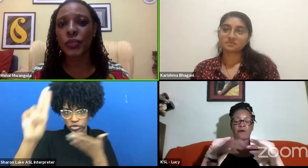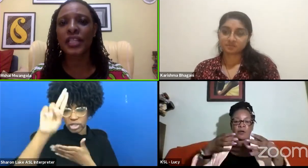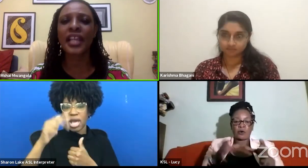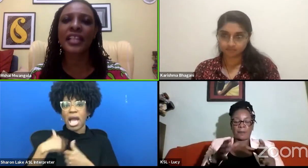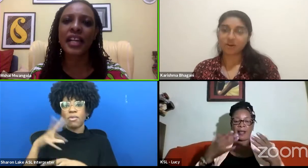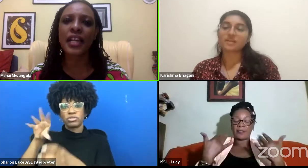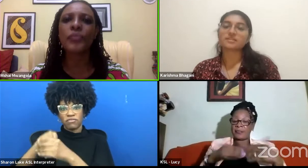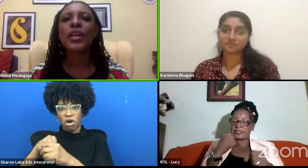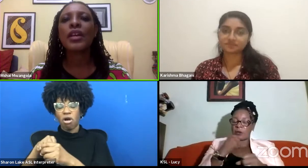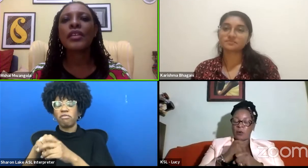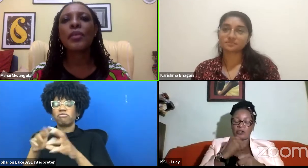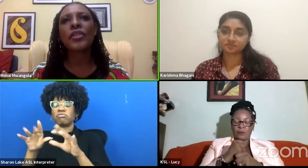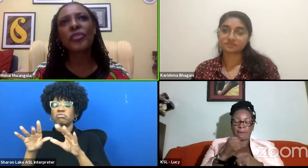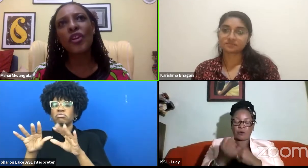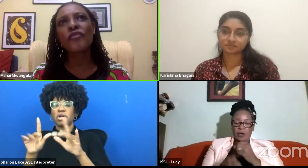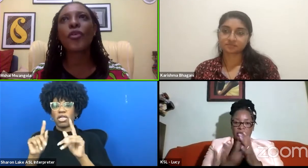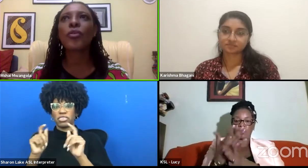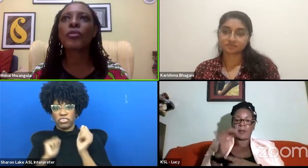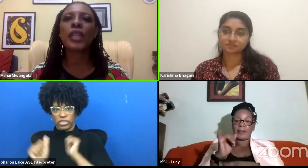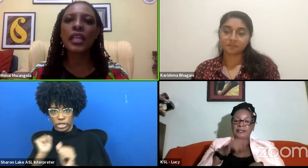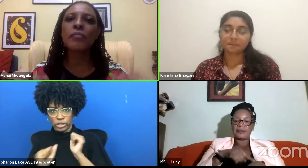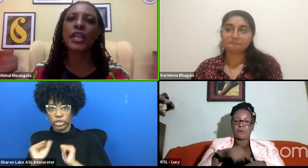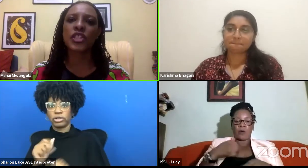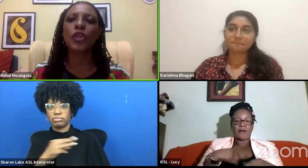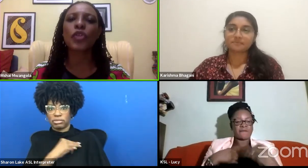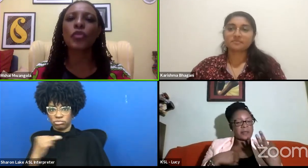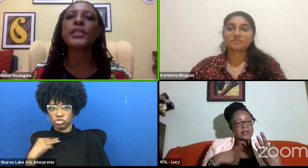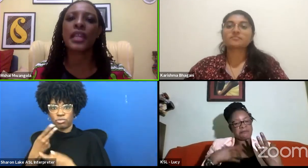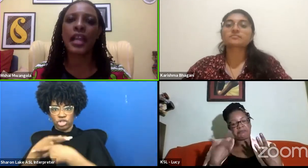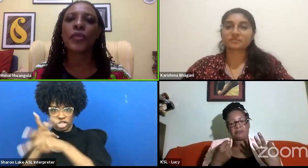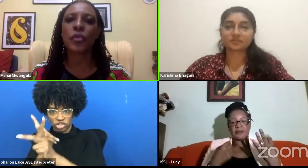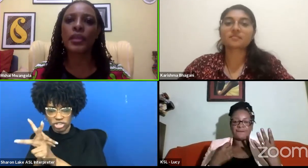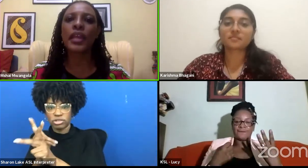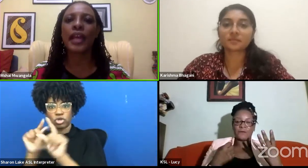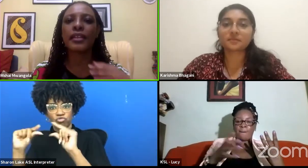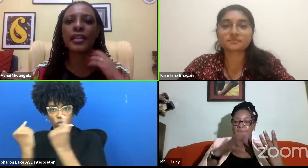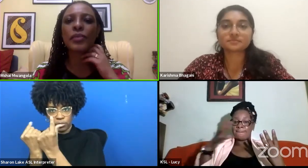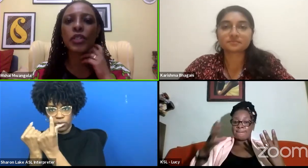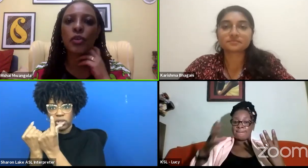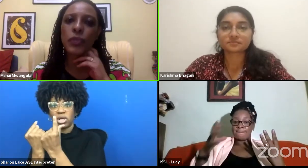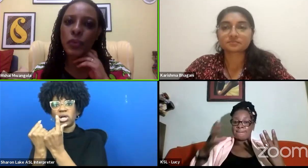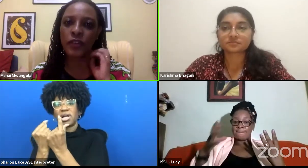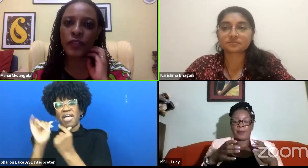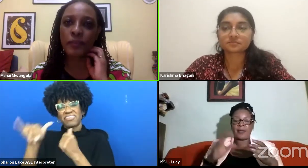which at that time there were three or four key major groups in Nairobi and Theatre Workshop was one of them.